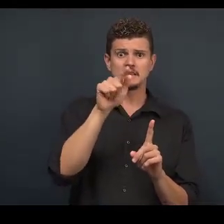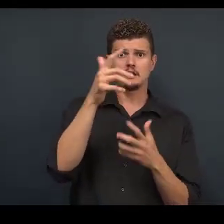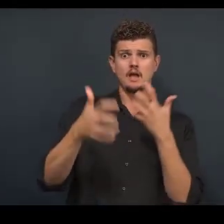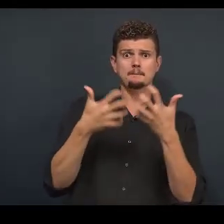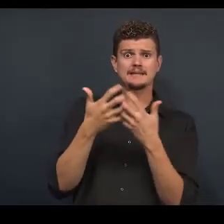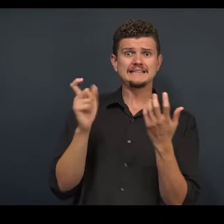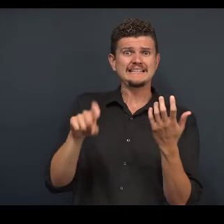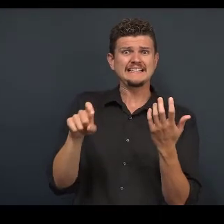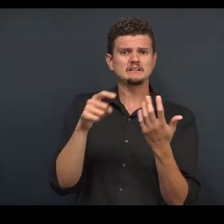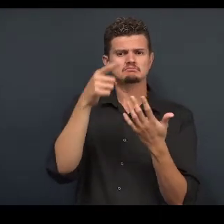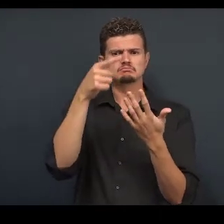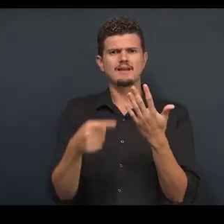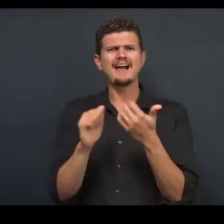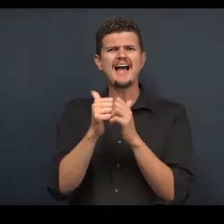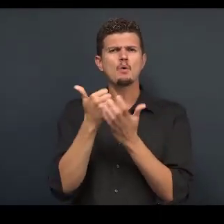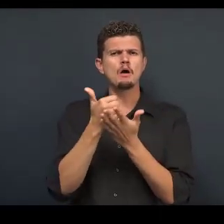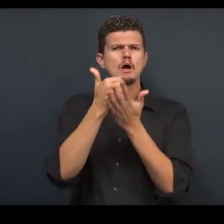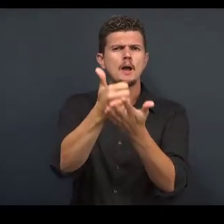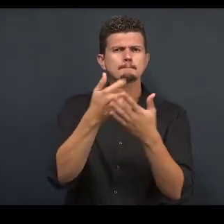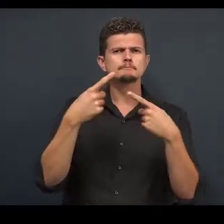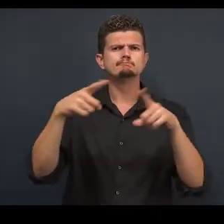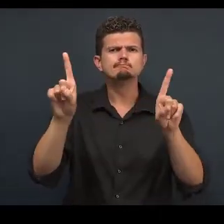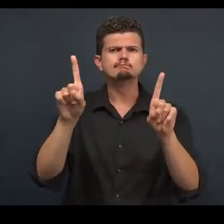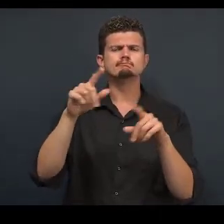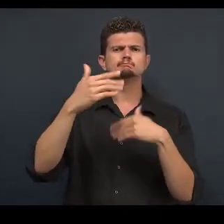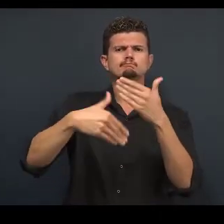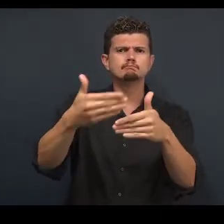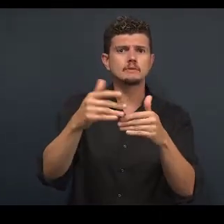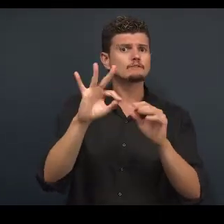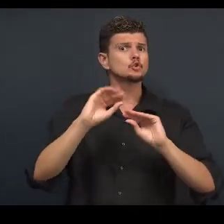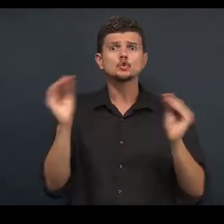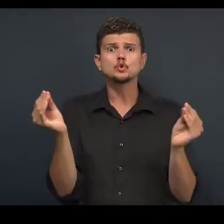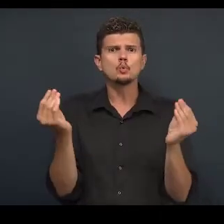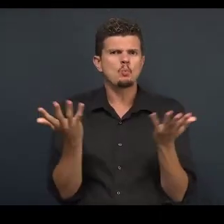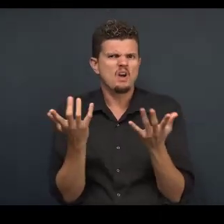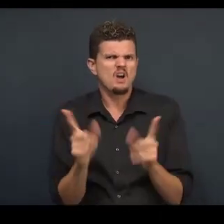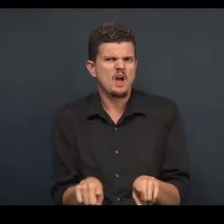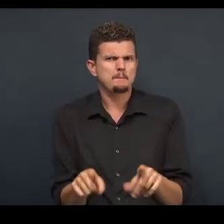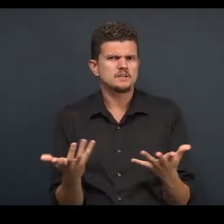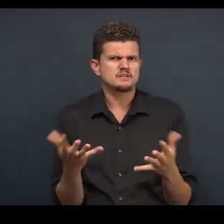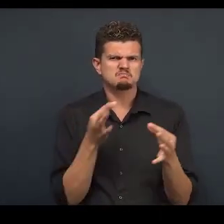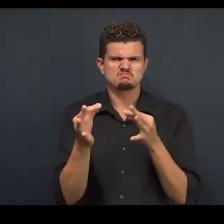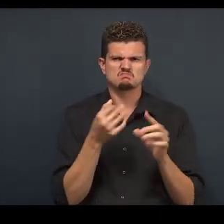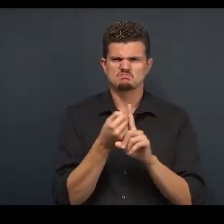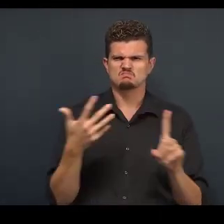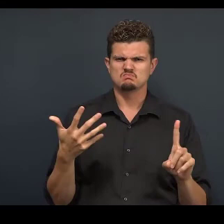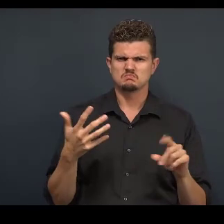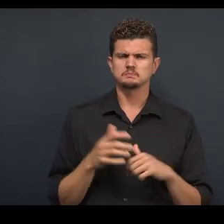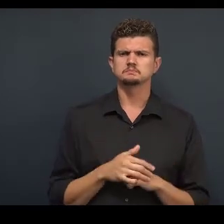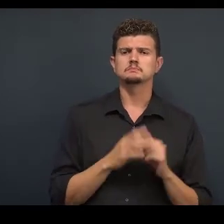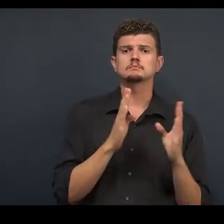How you think it will affect your full participation in the case or prevent you from conducting your business with the court